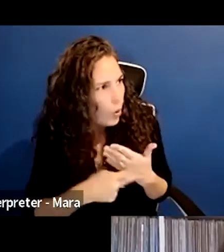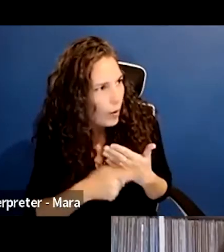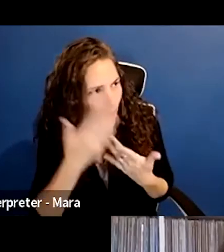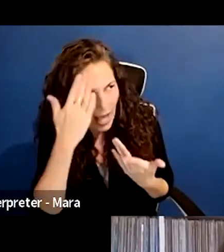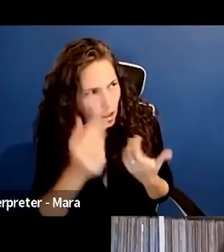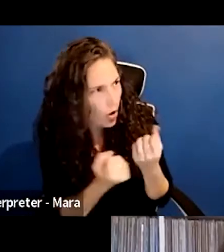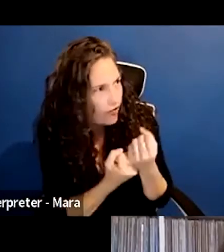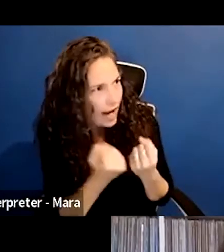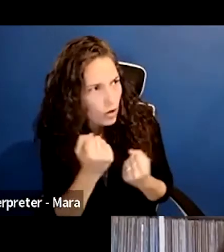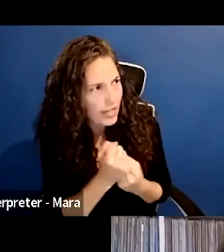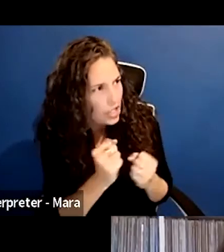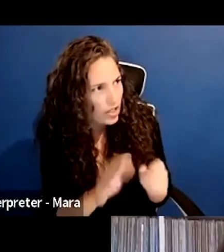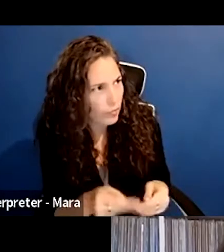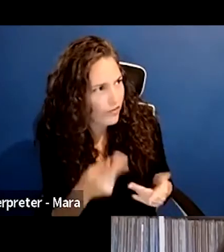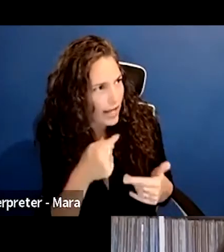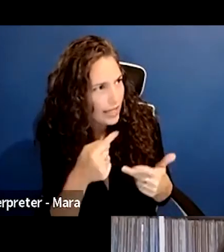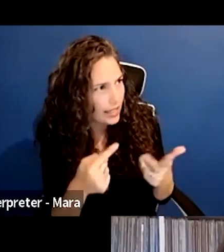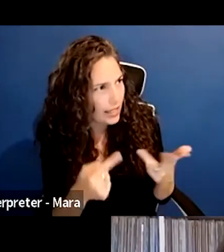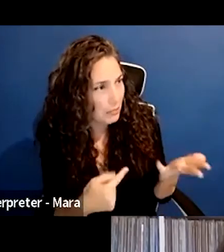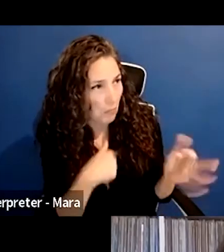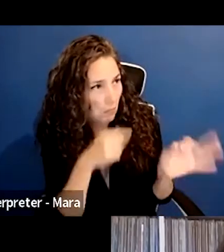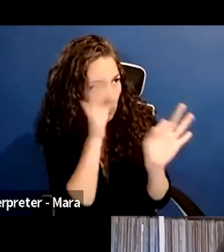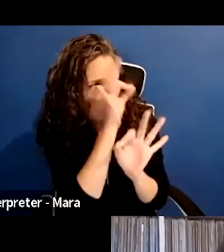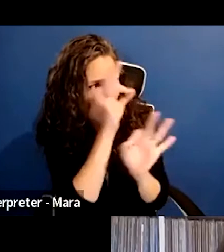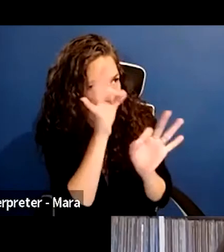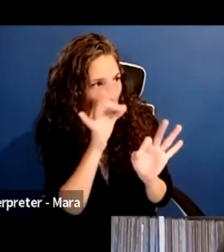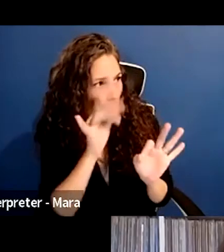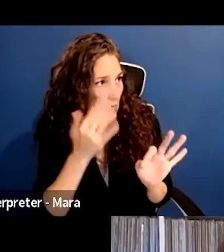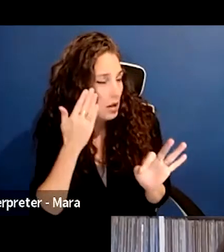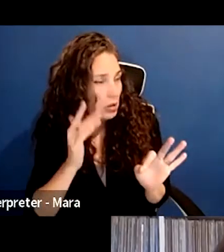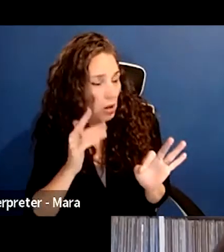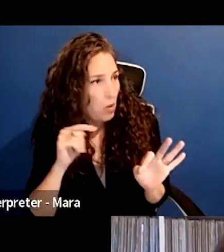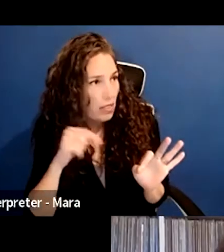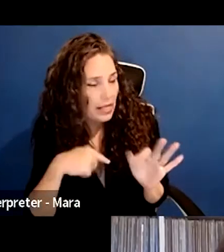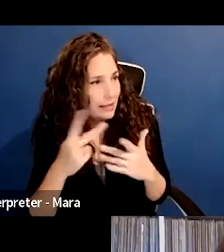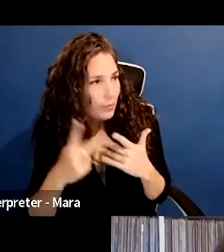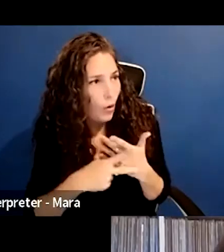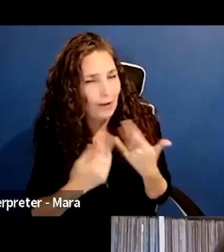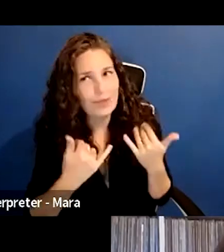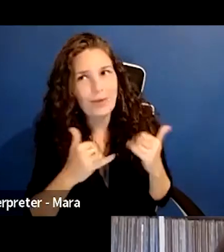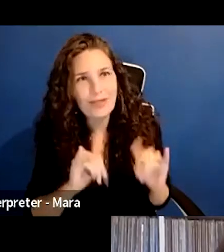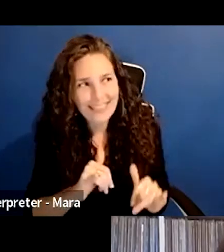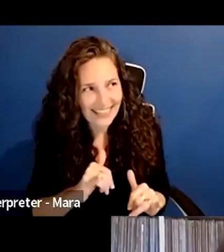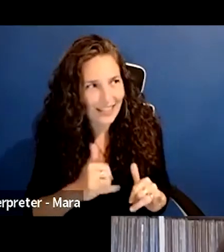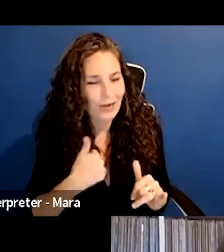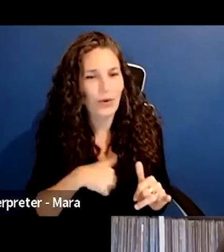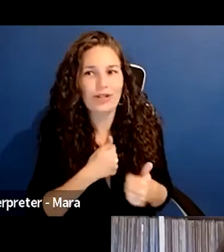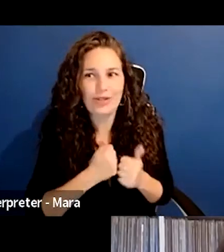I had no idea these programs were available to us." So we're thrilled to be here